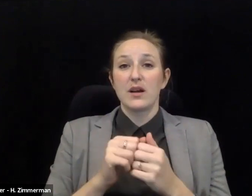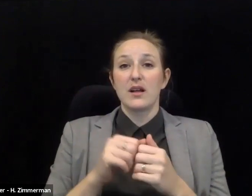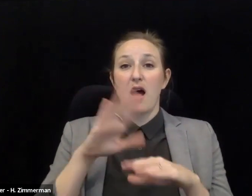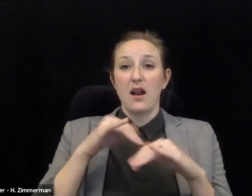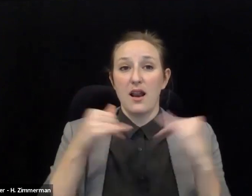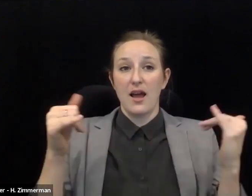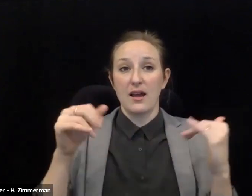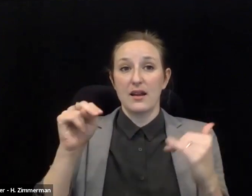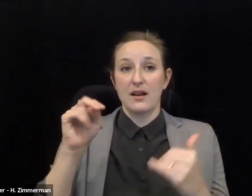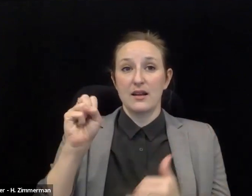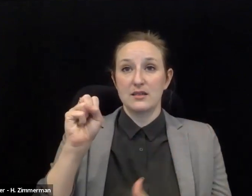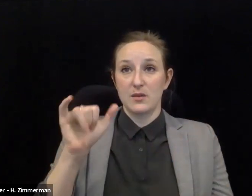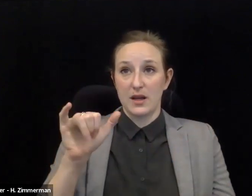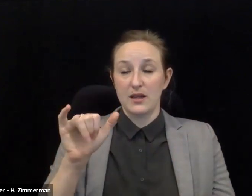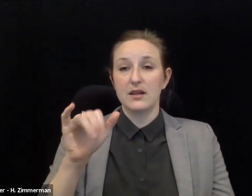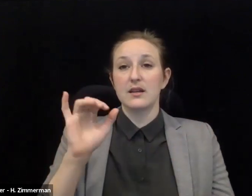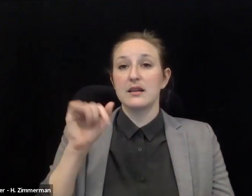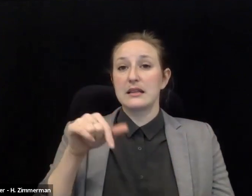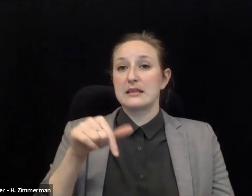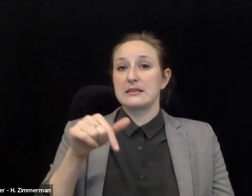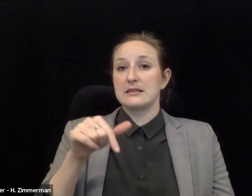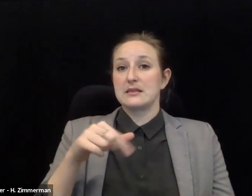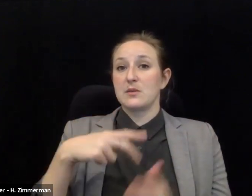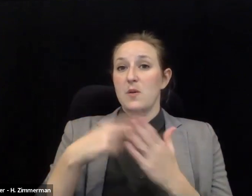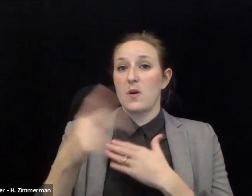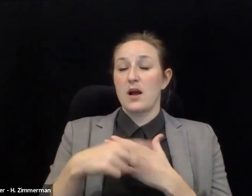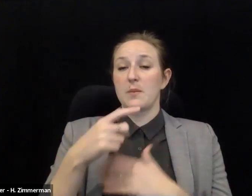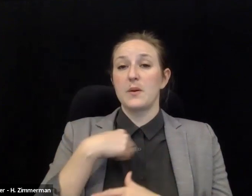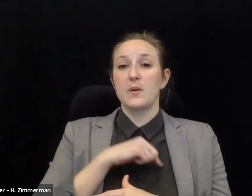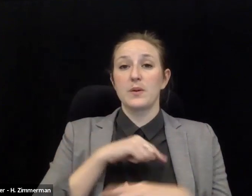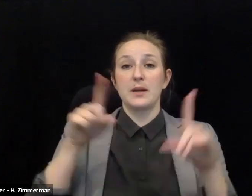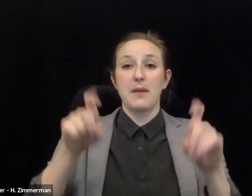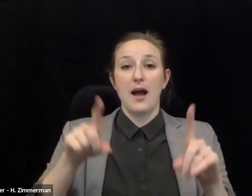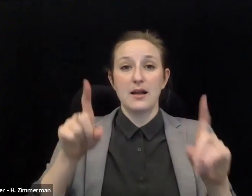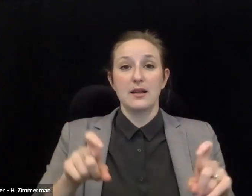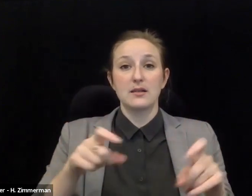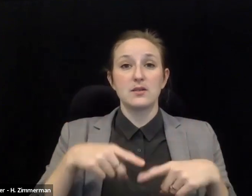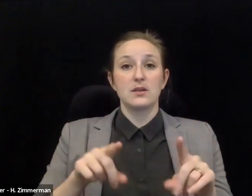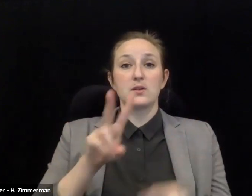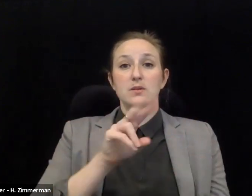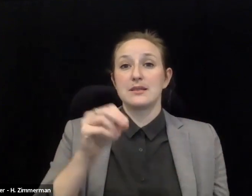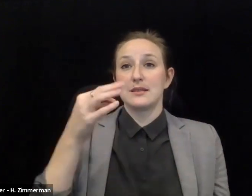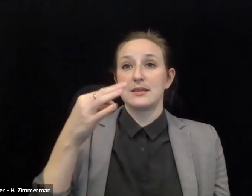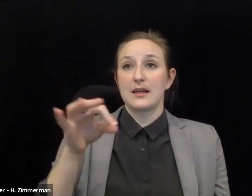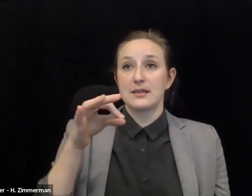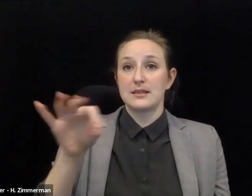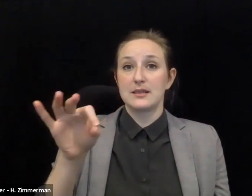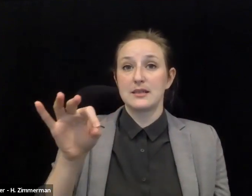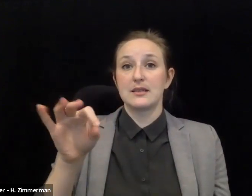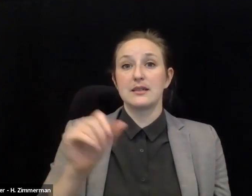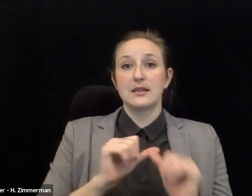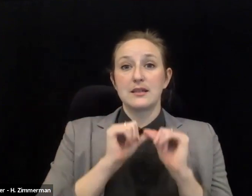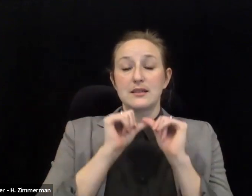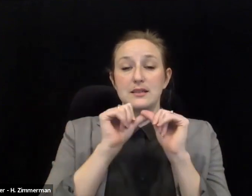again is the program that we piloted in 2019 and have continued